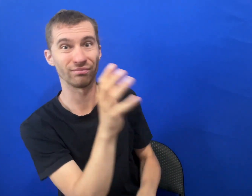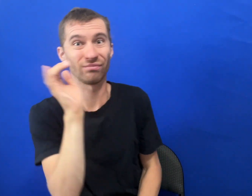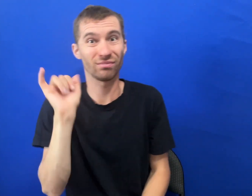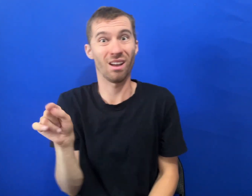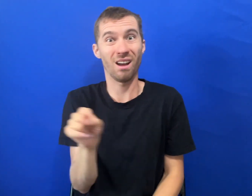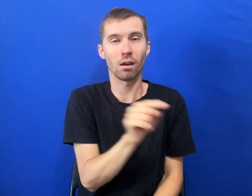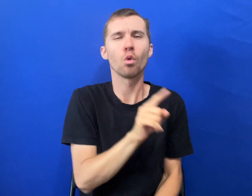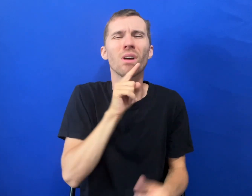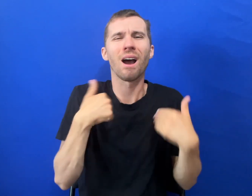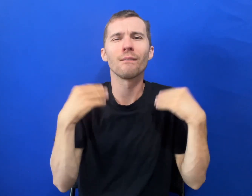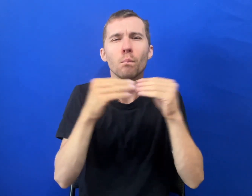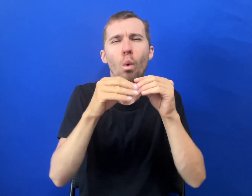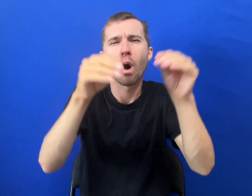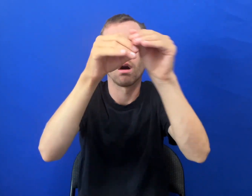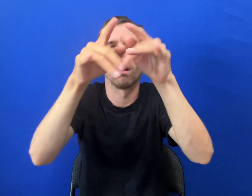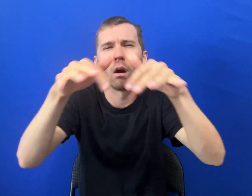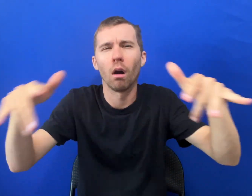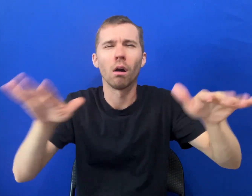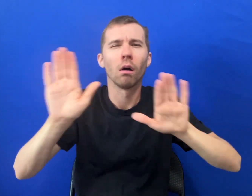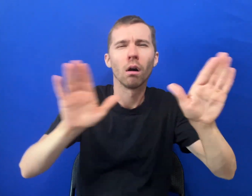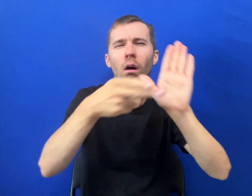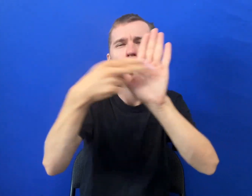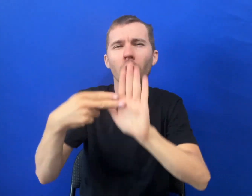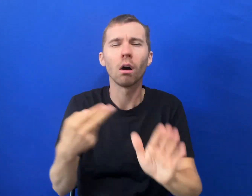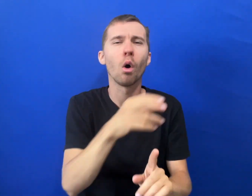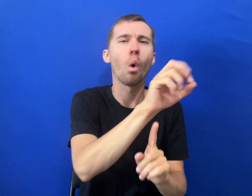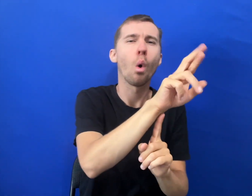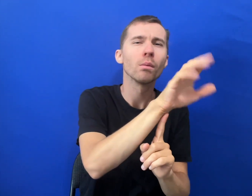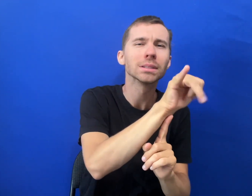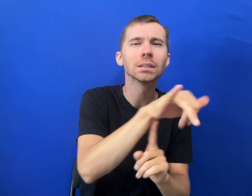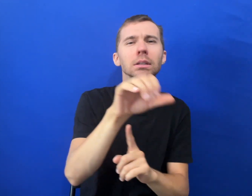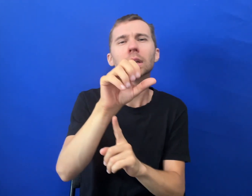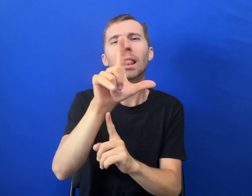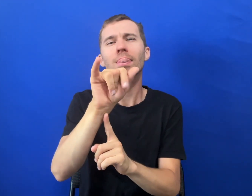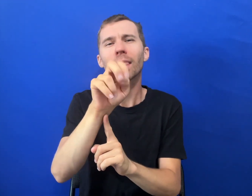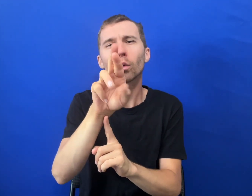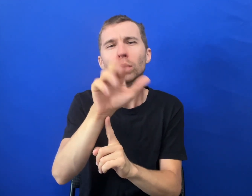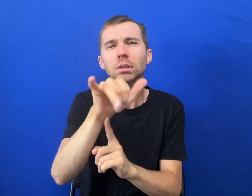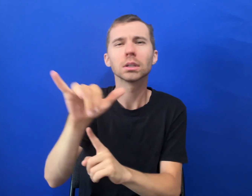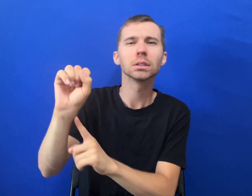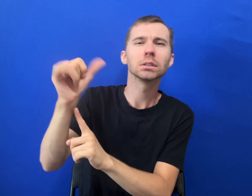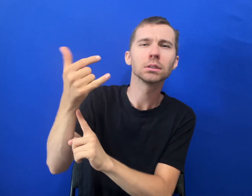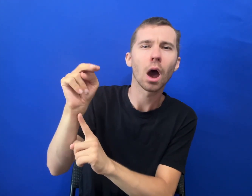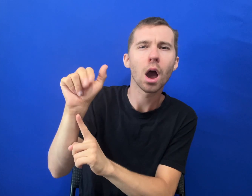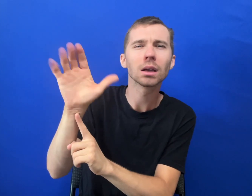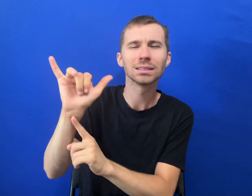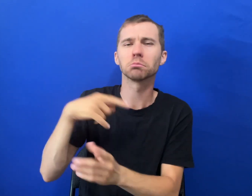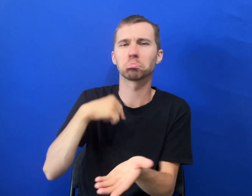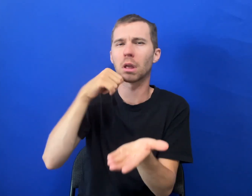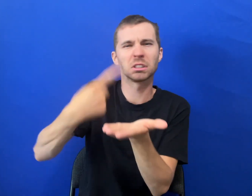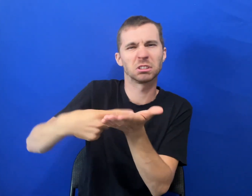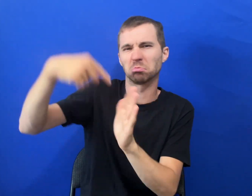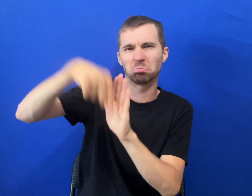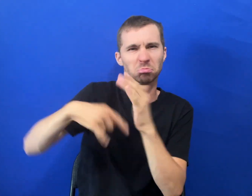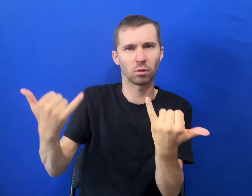There are actually a more sophisticated categorization of language skills such as oracy, literacy, and signacy -- but I'm not going into those right now.